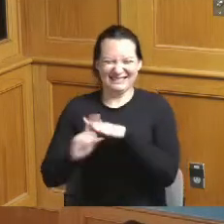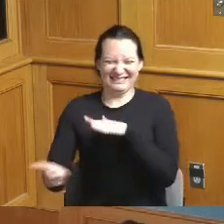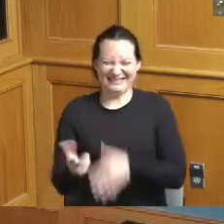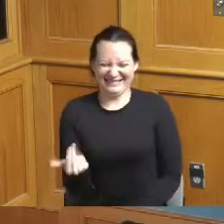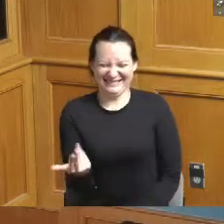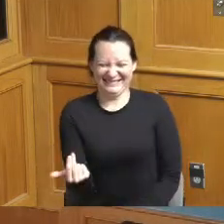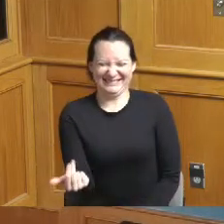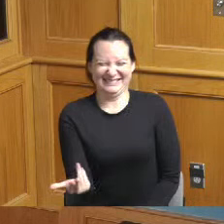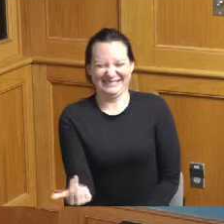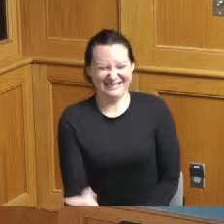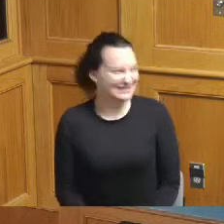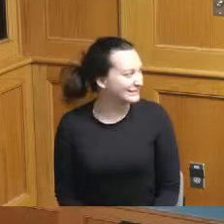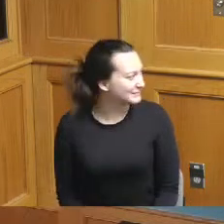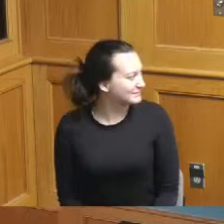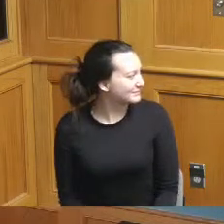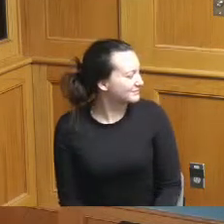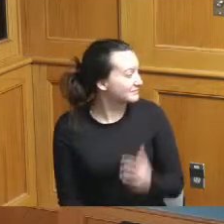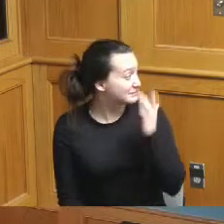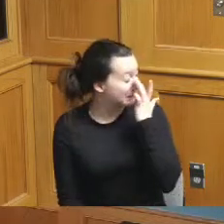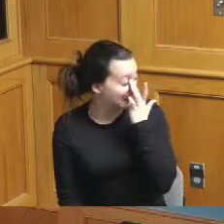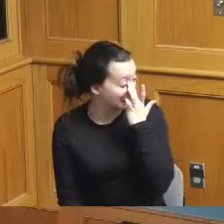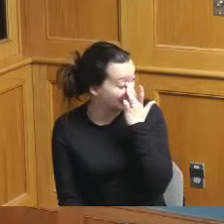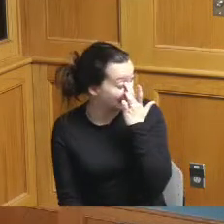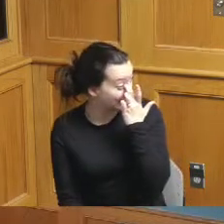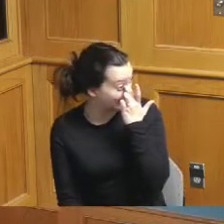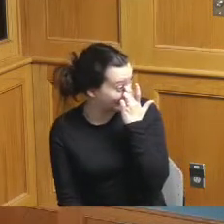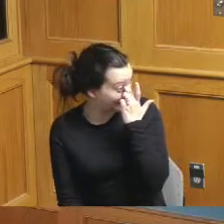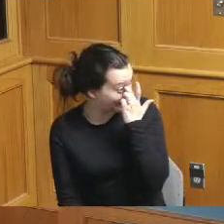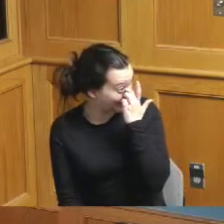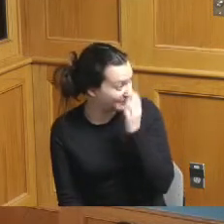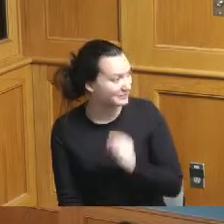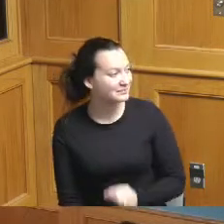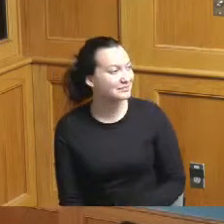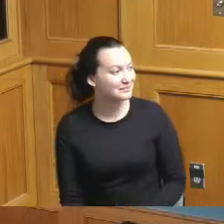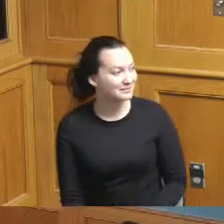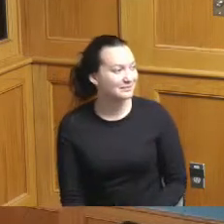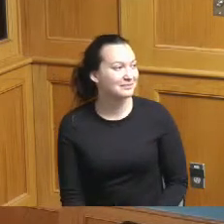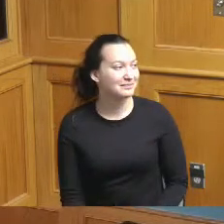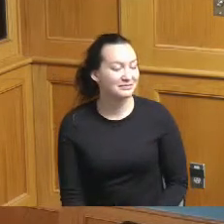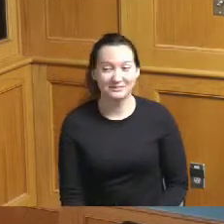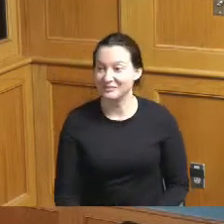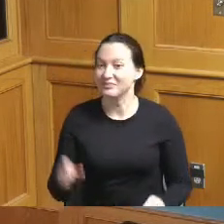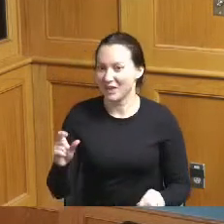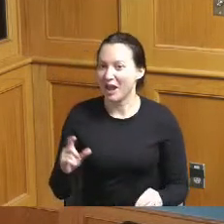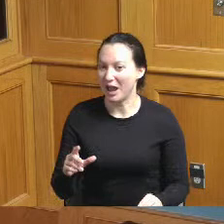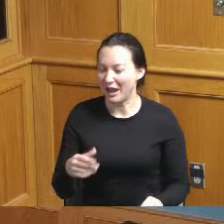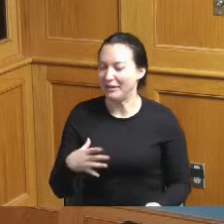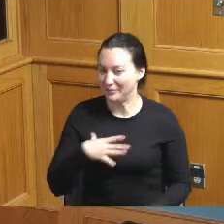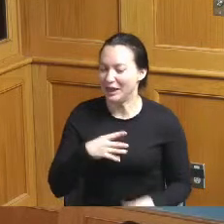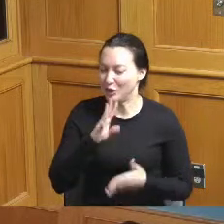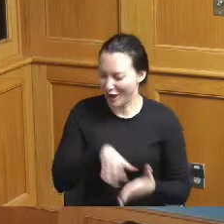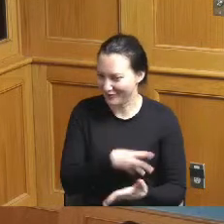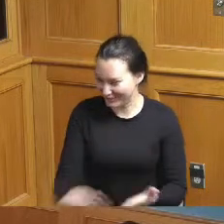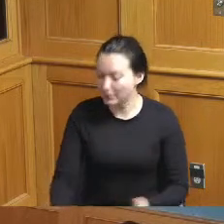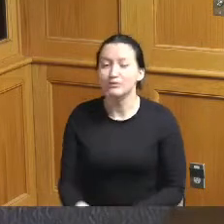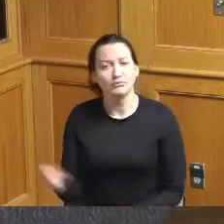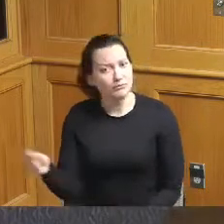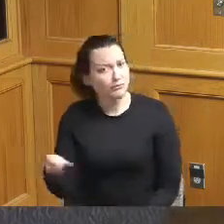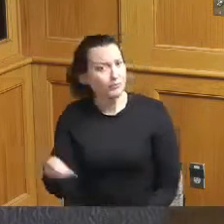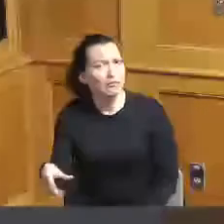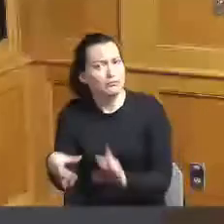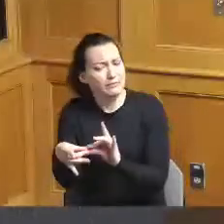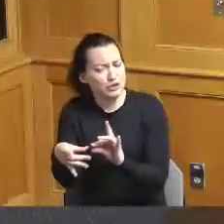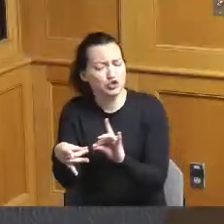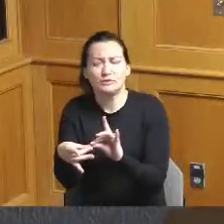and I am going to refer to the graphs that we were provided because you you talked a lot about